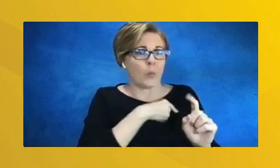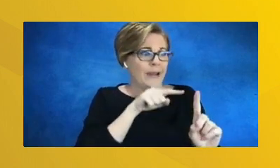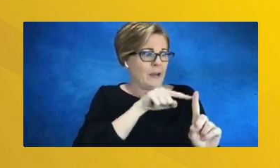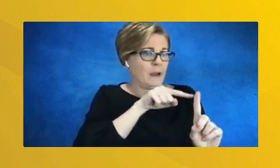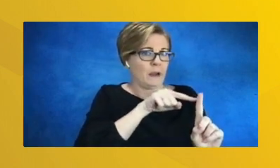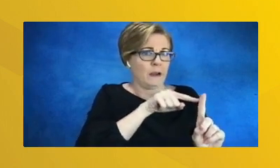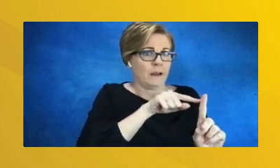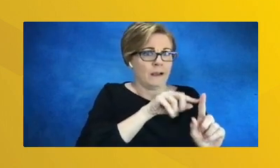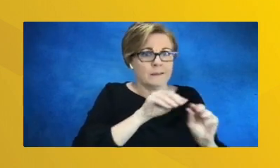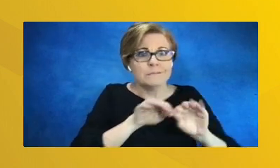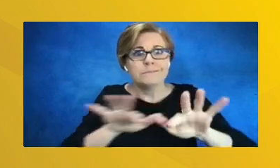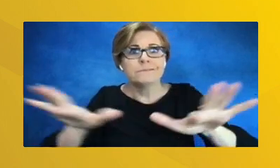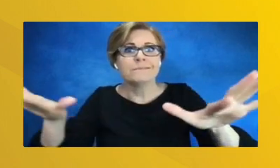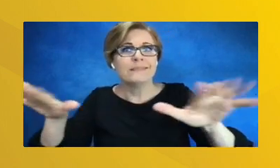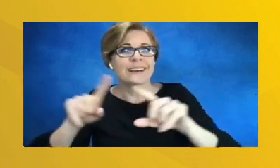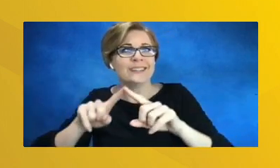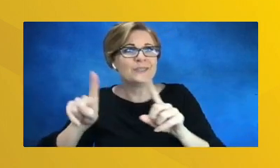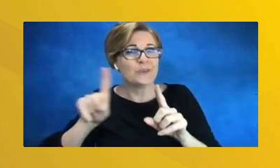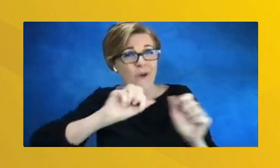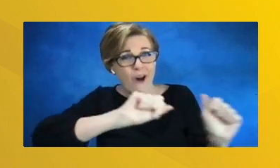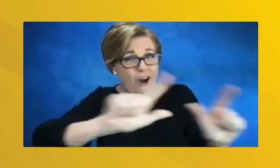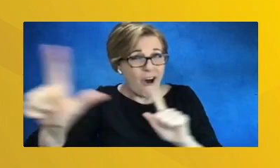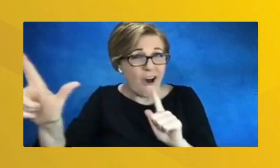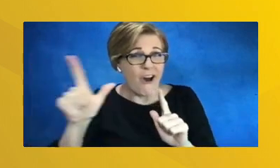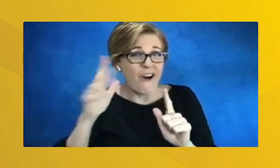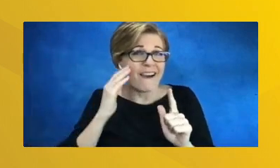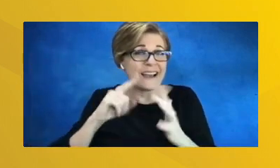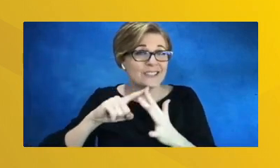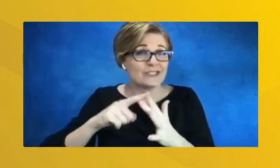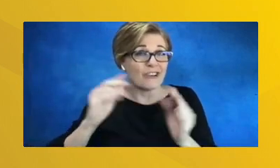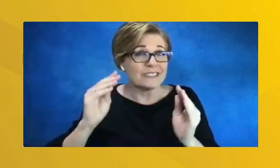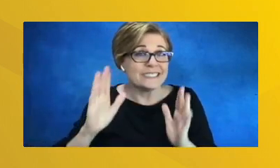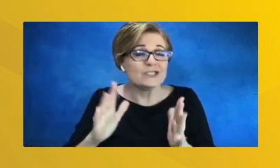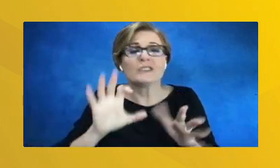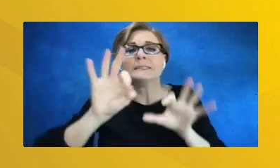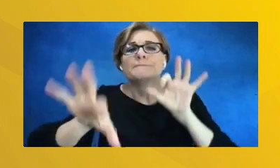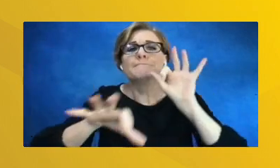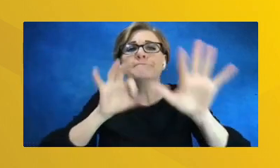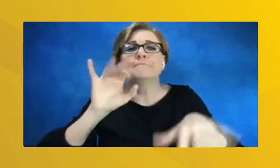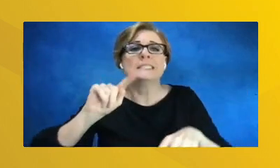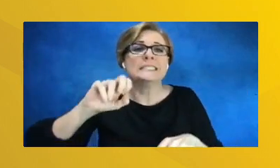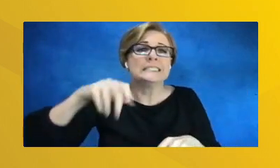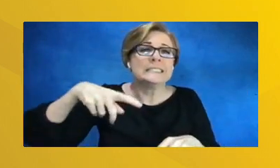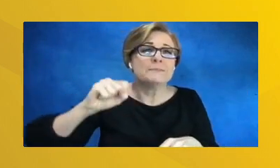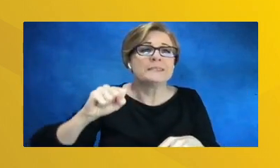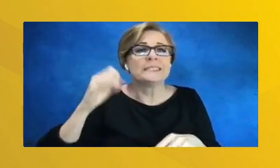and give them some tips and tricks on using those learning approaches as well?'